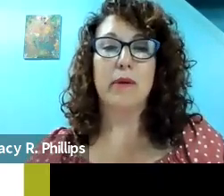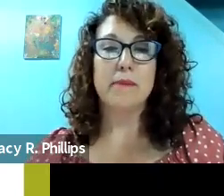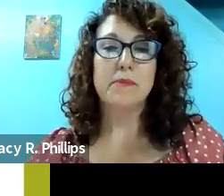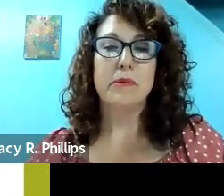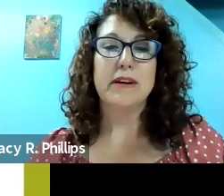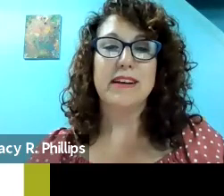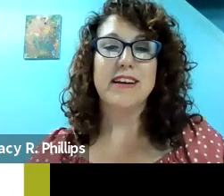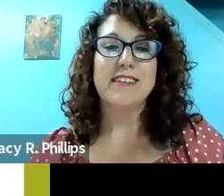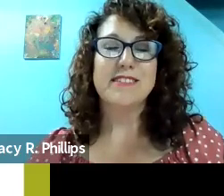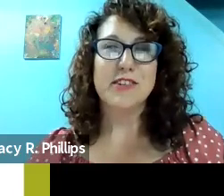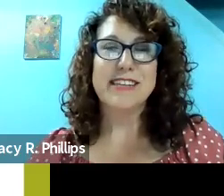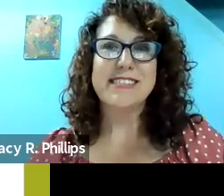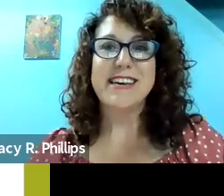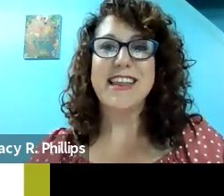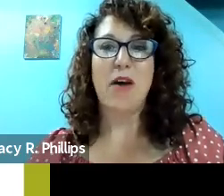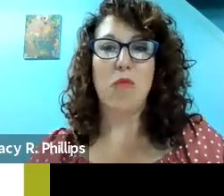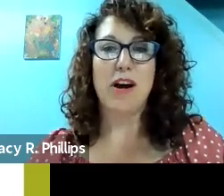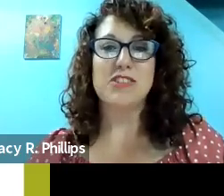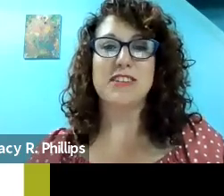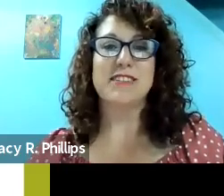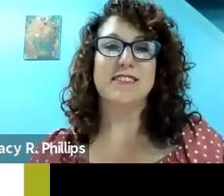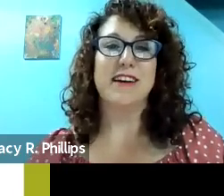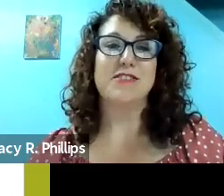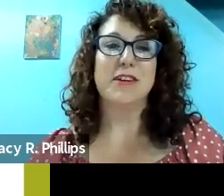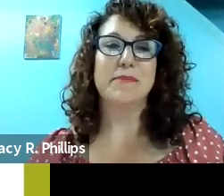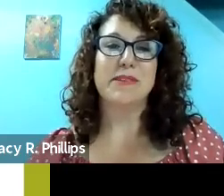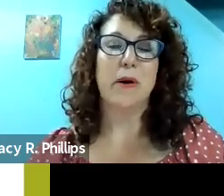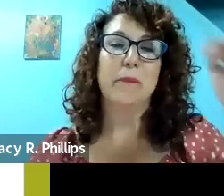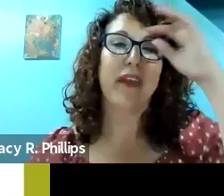Williamsport, Scranton and Washington Township. So